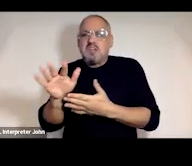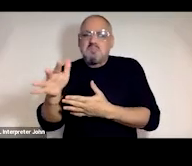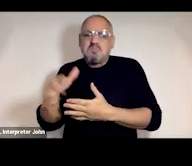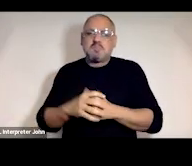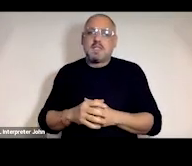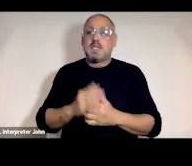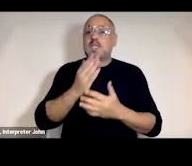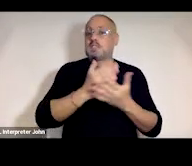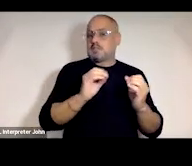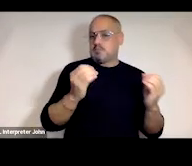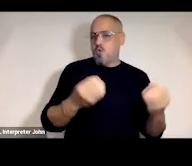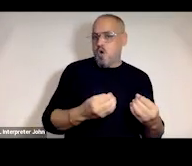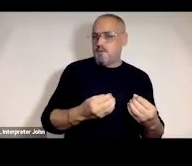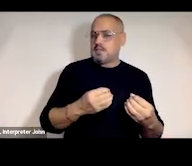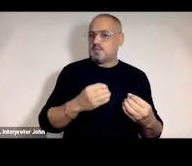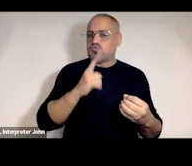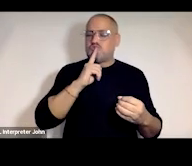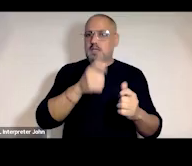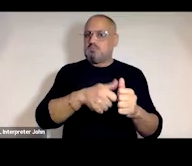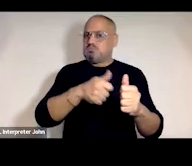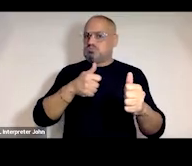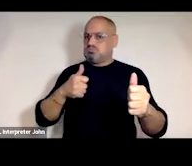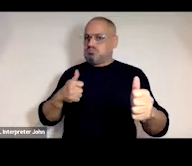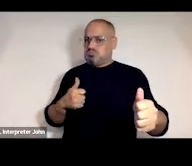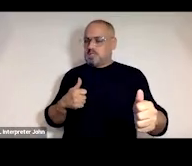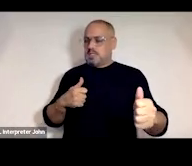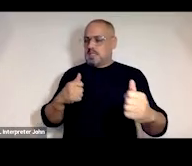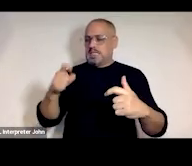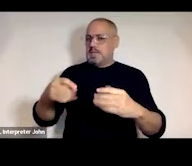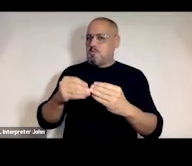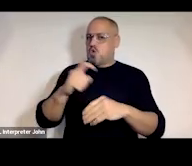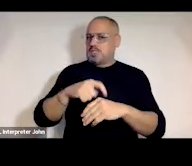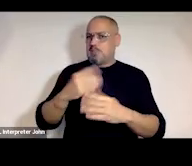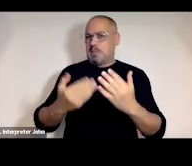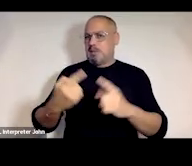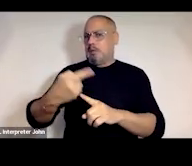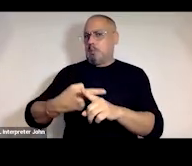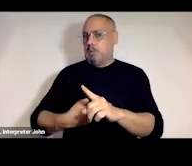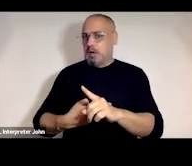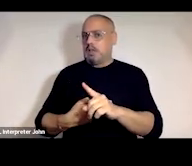Some offices are really behind and it takes longer, more like a month to get a case